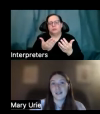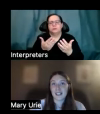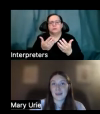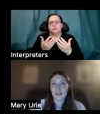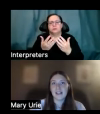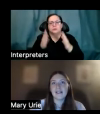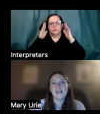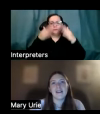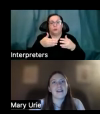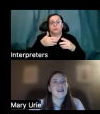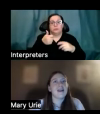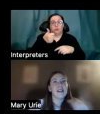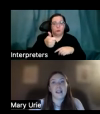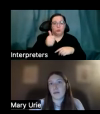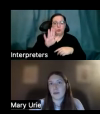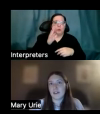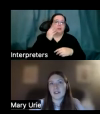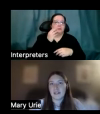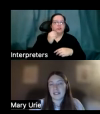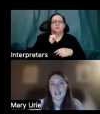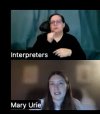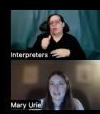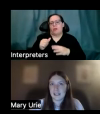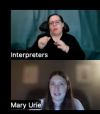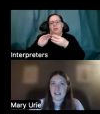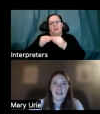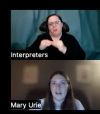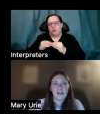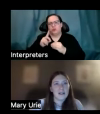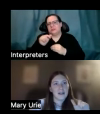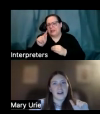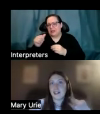your experience not on numbers, Data Statistics. They're not